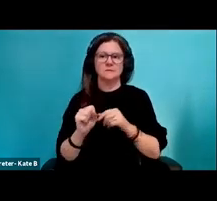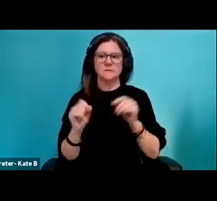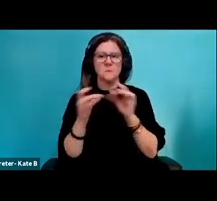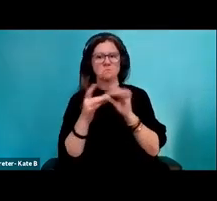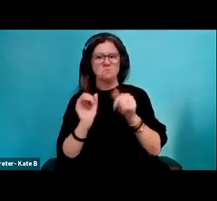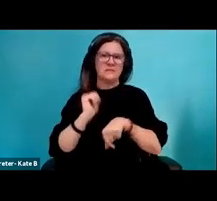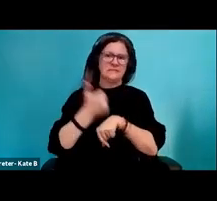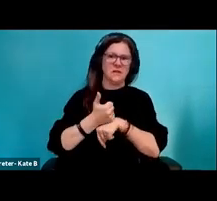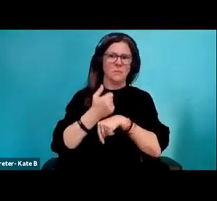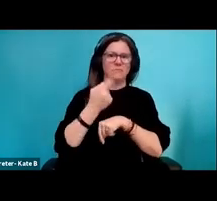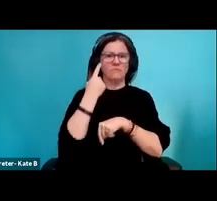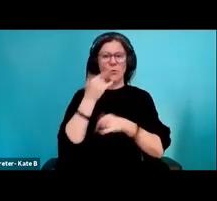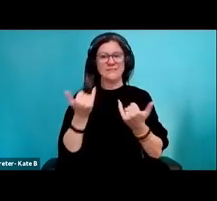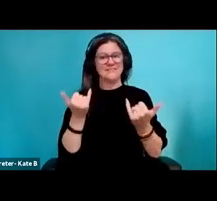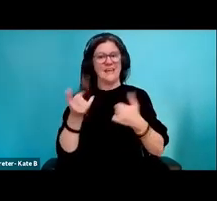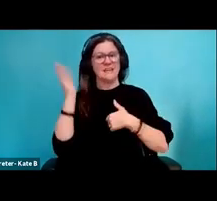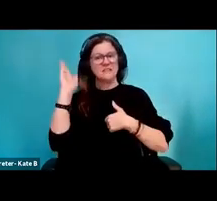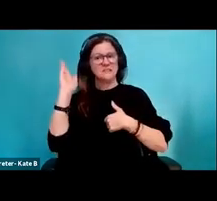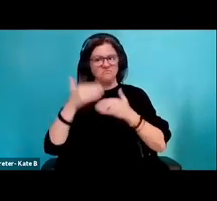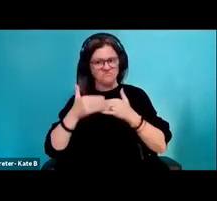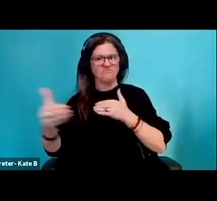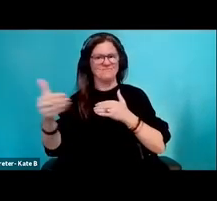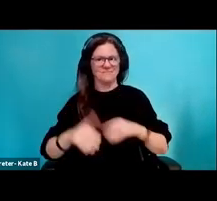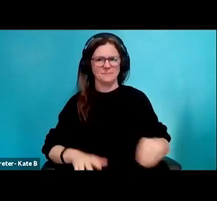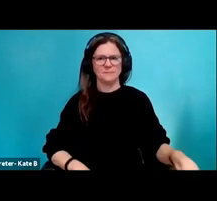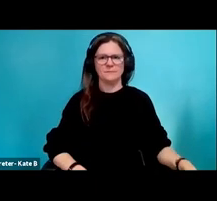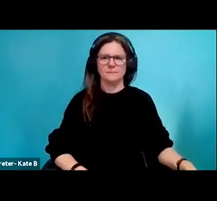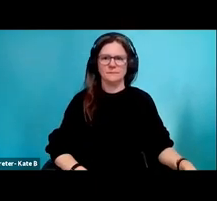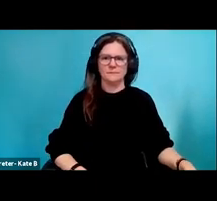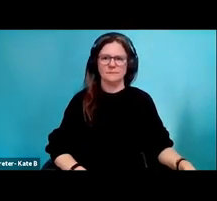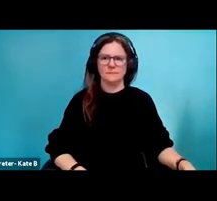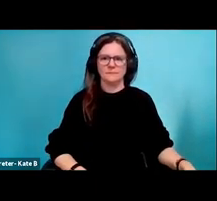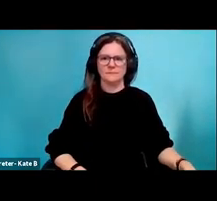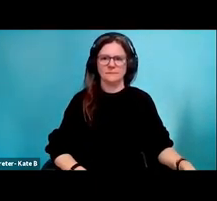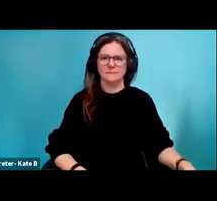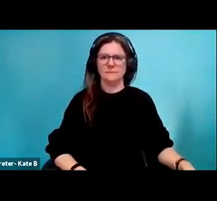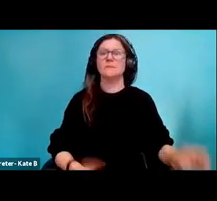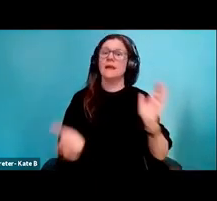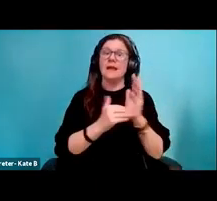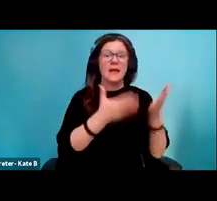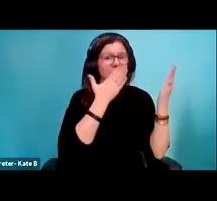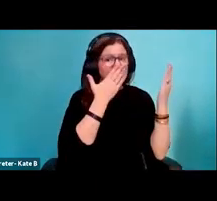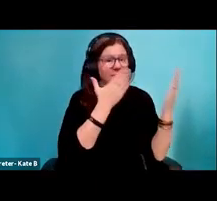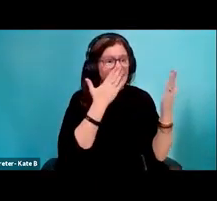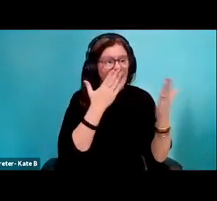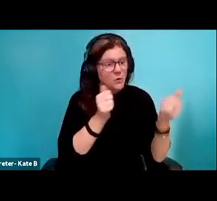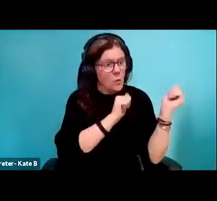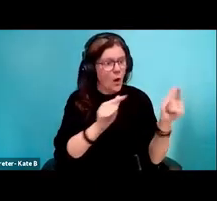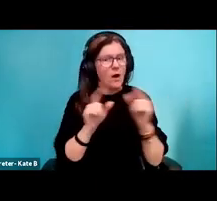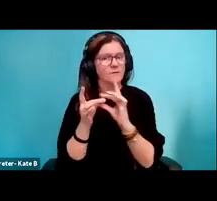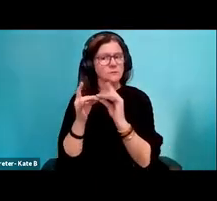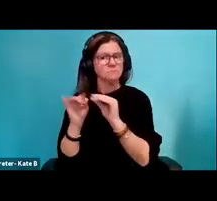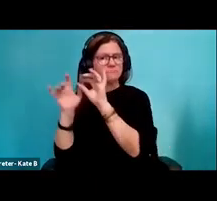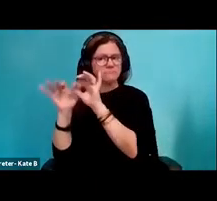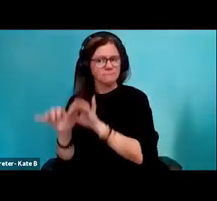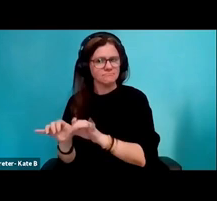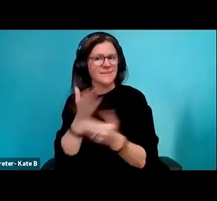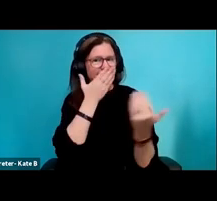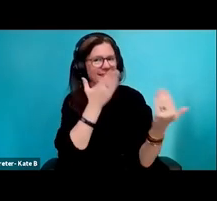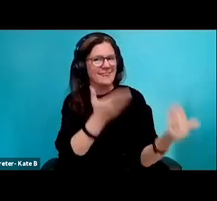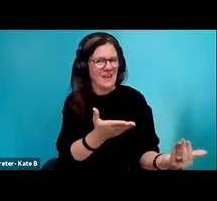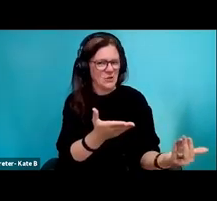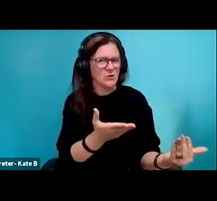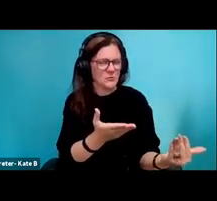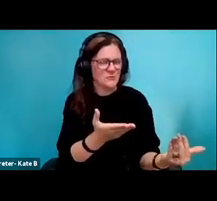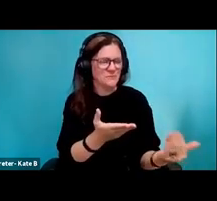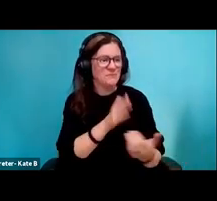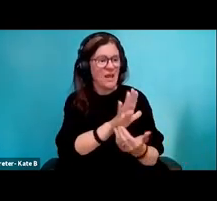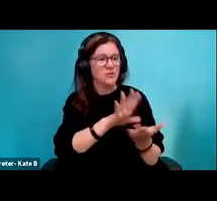for today the rest of our talk. So thank you to everyone for contributing all of your takeaways.